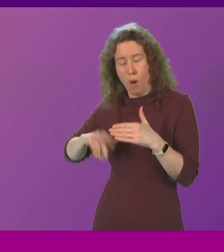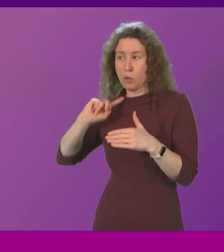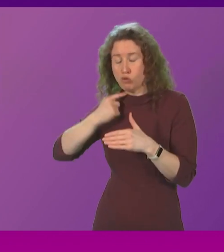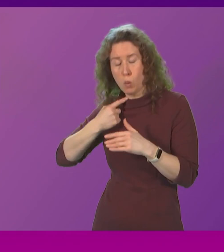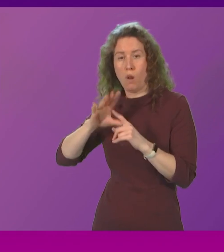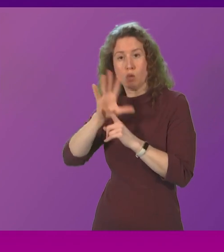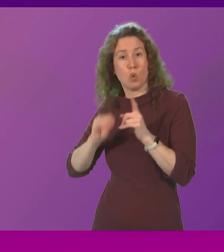policies.